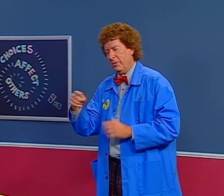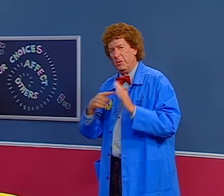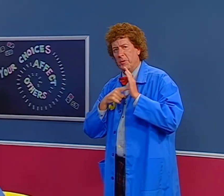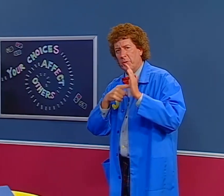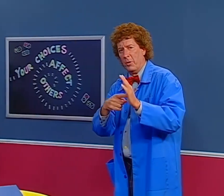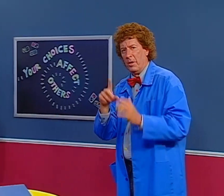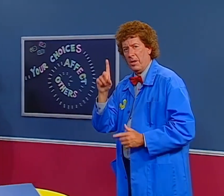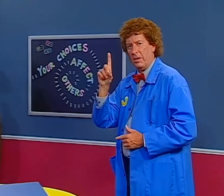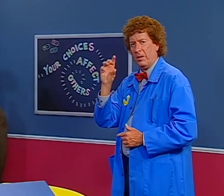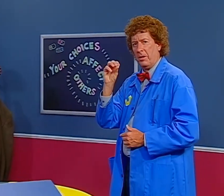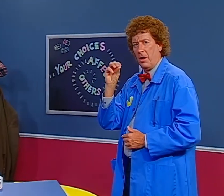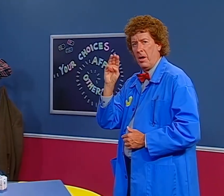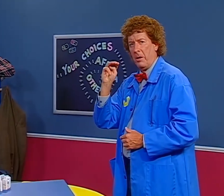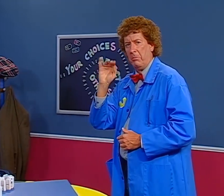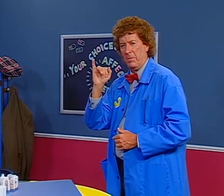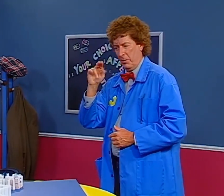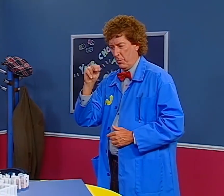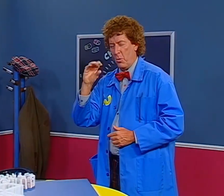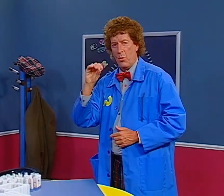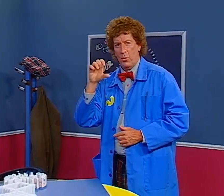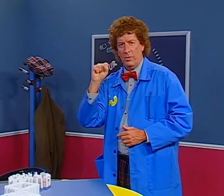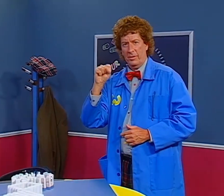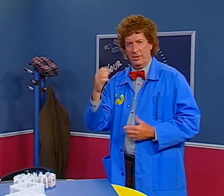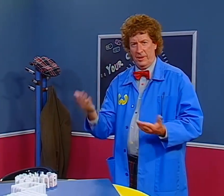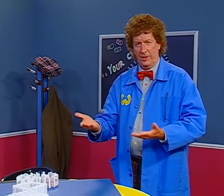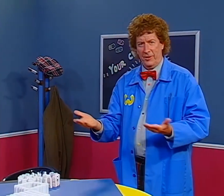THAT'S JUST LIKE THE EXAMPLE HERE, OF THE DOMINOS.